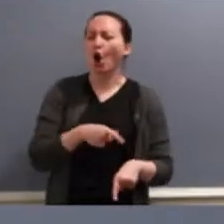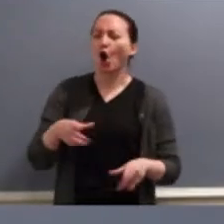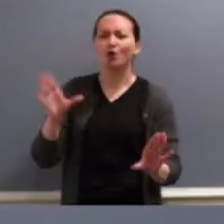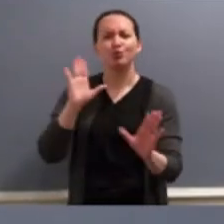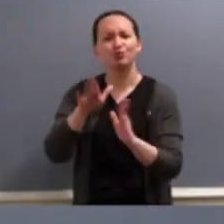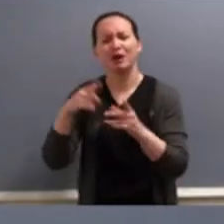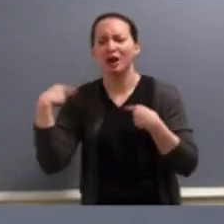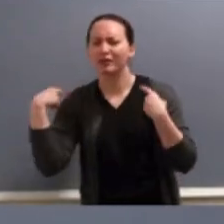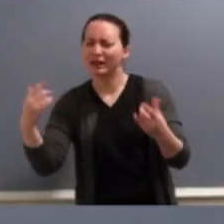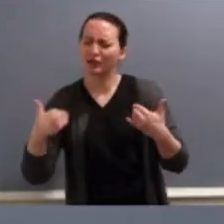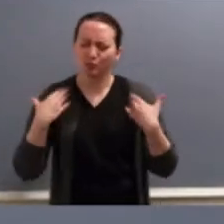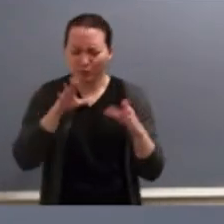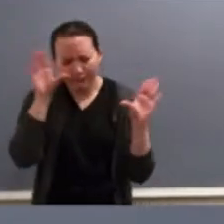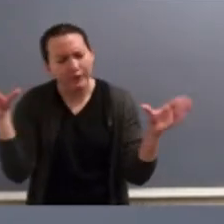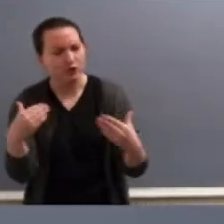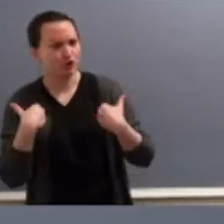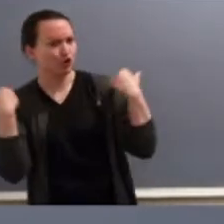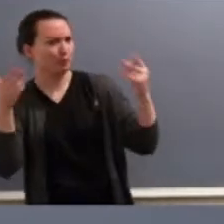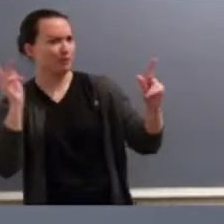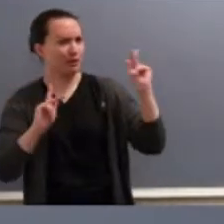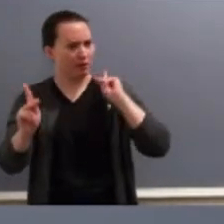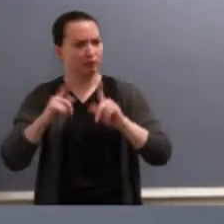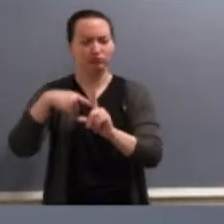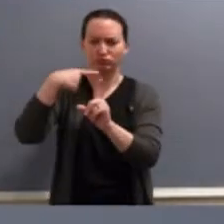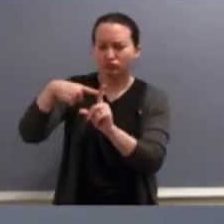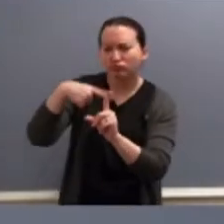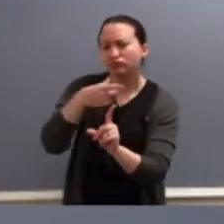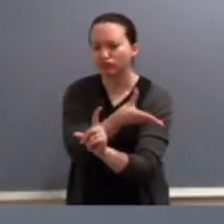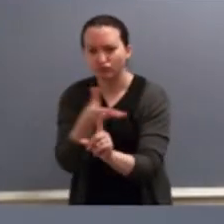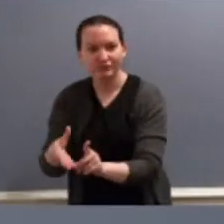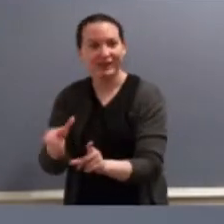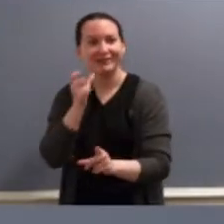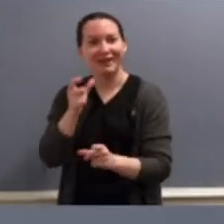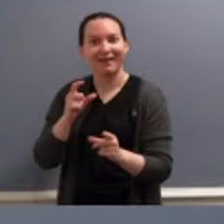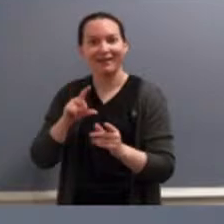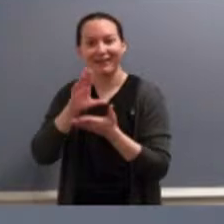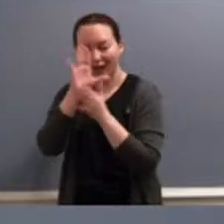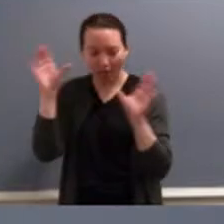our youth we got to get our youth in positive things so they don't get into negative things